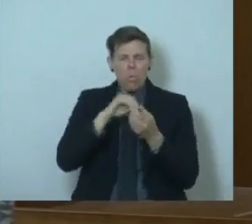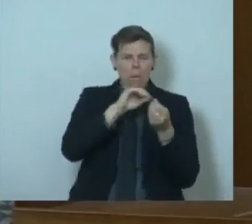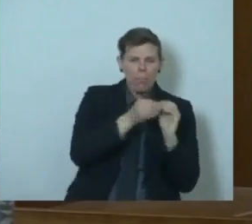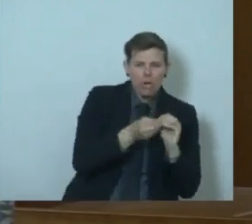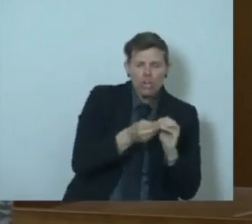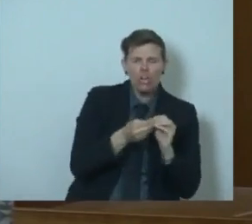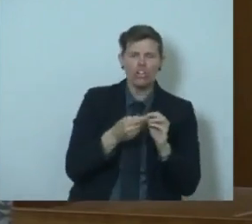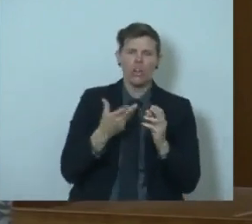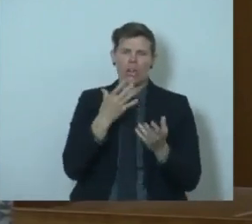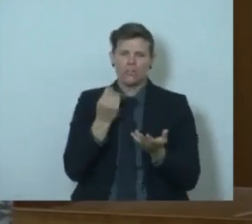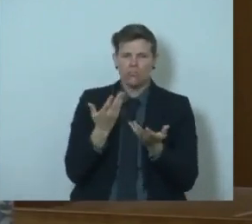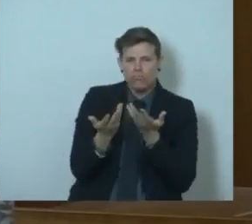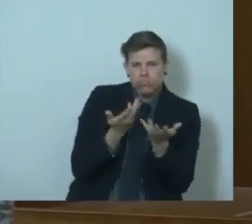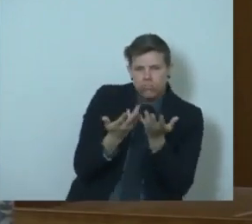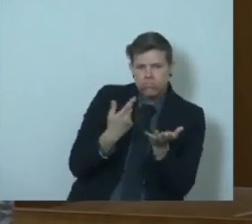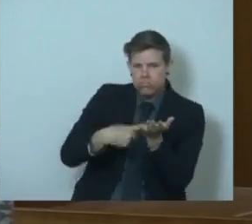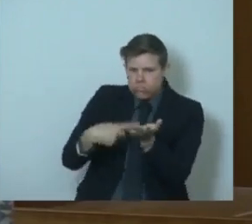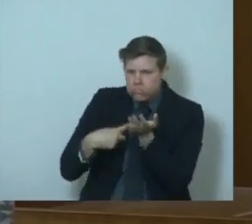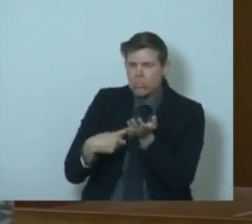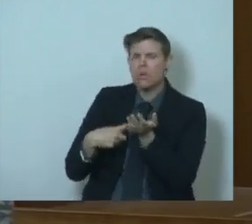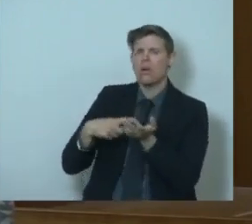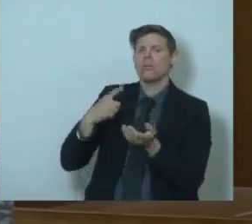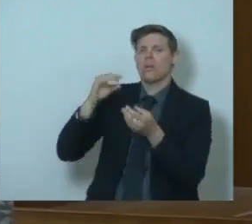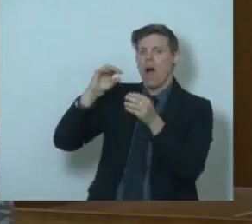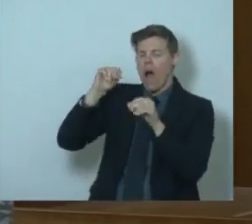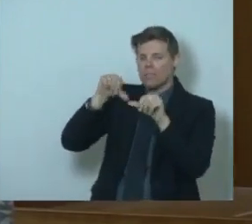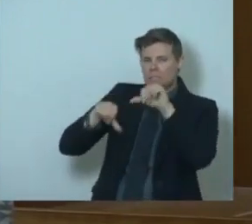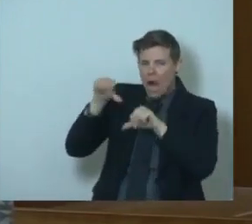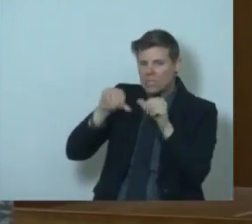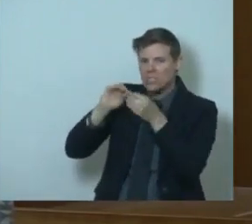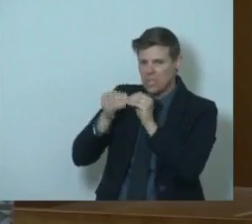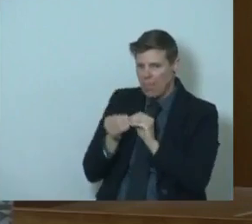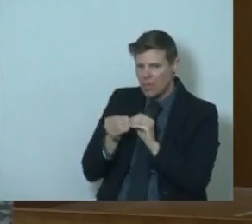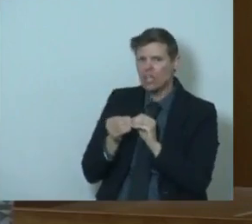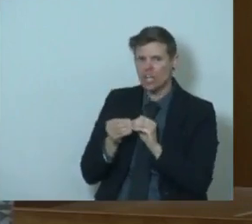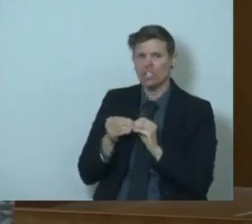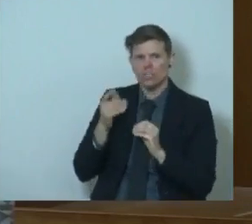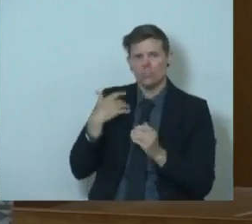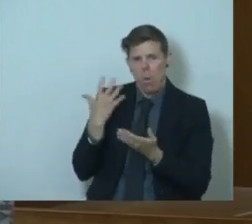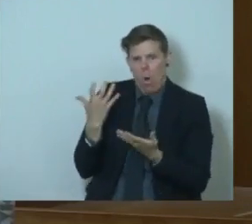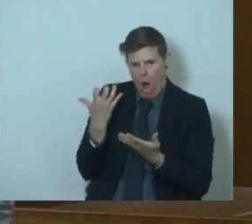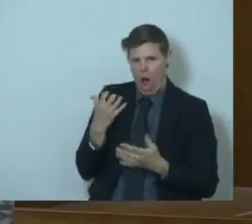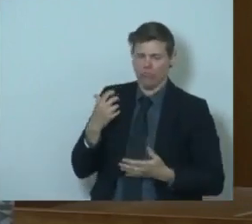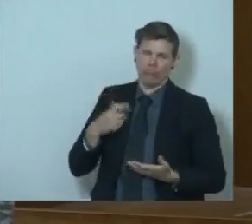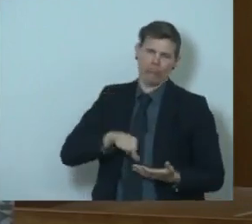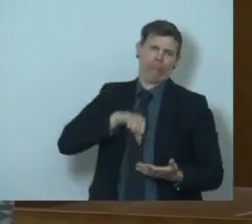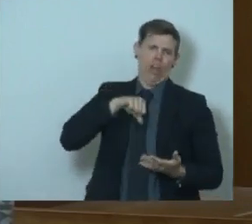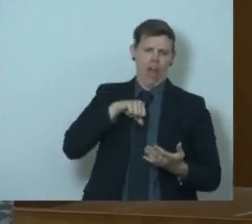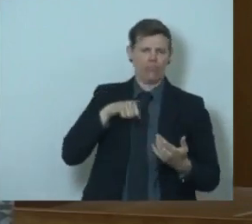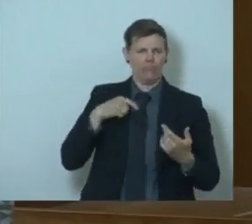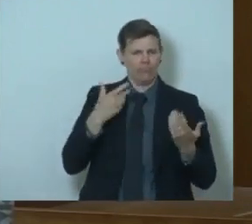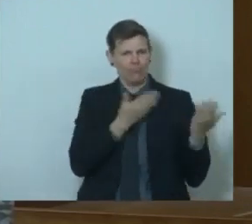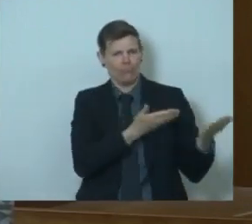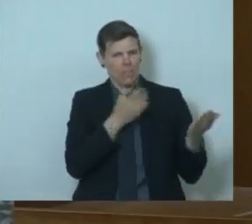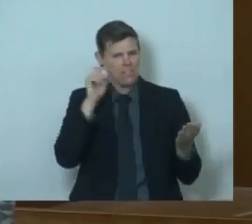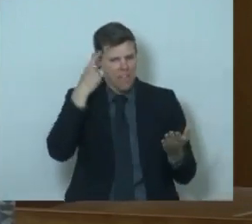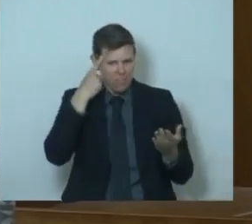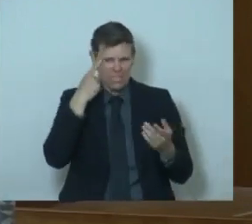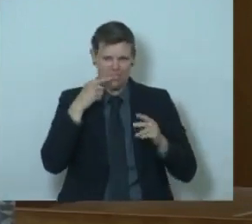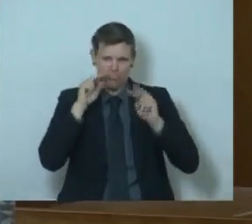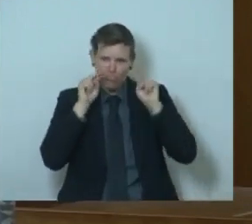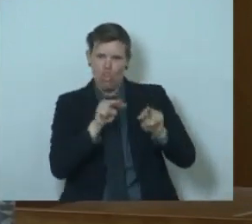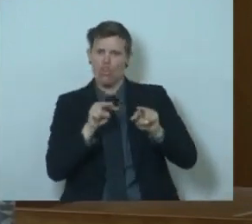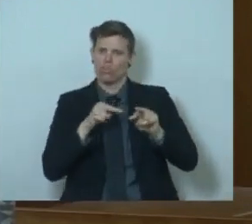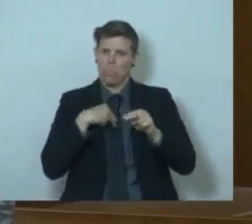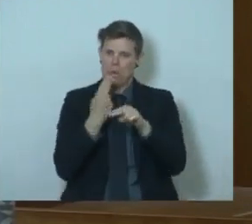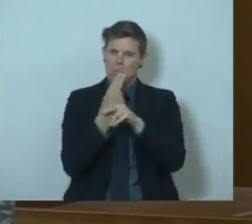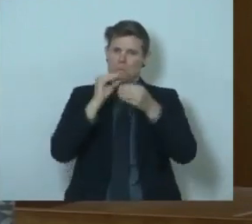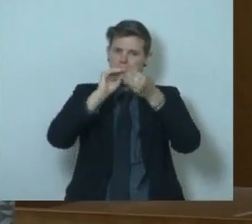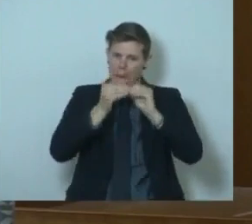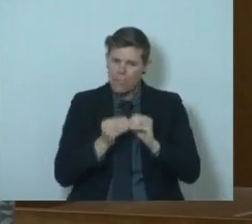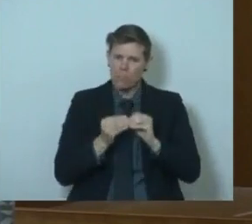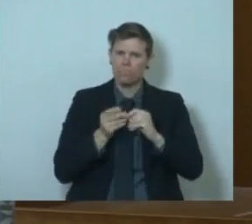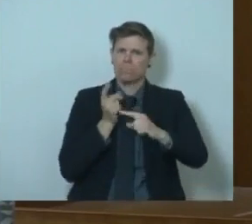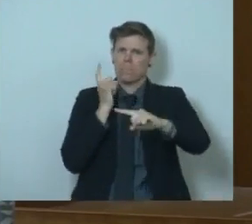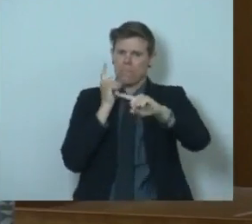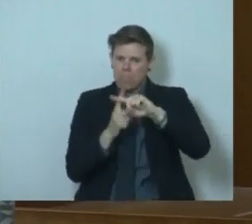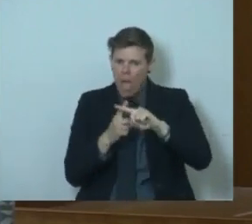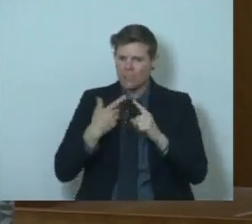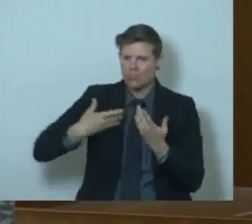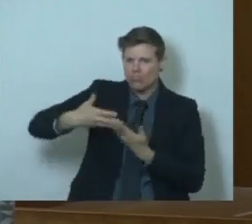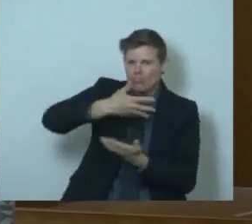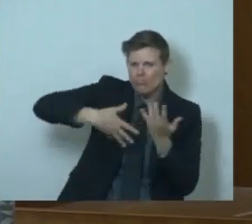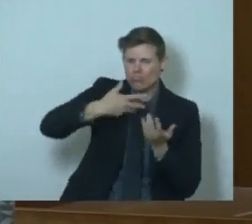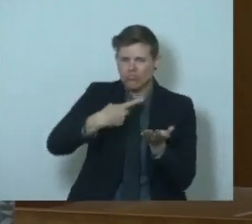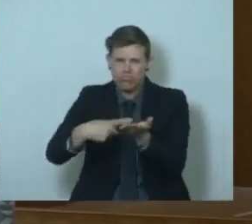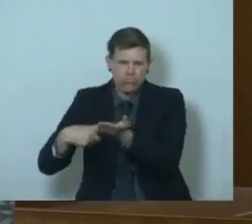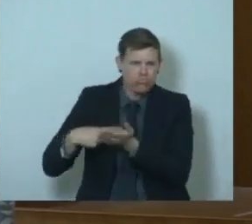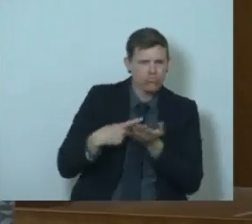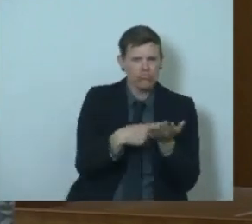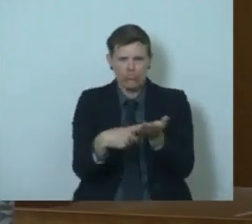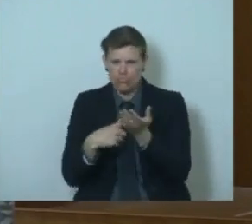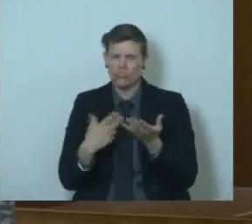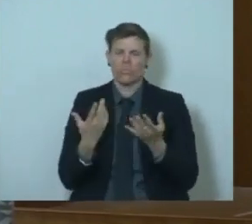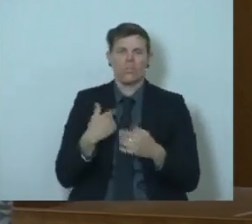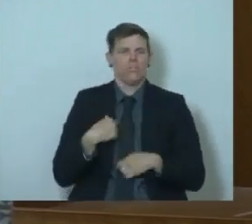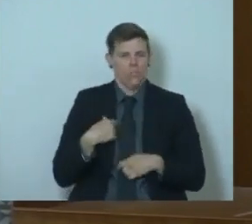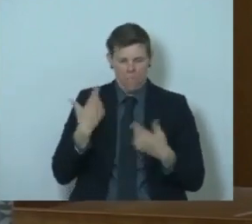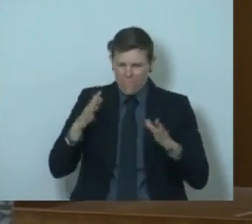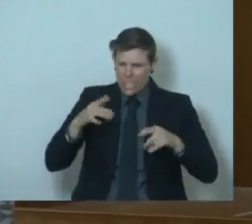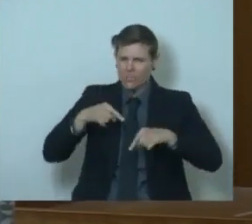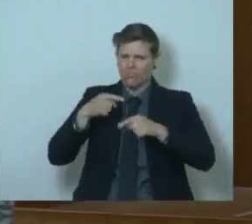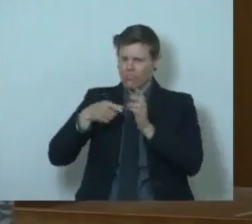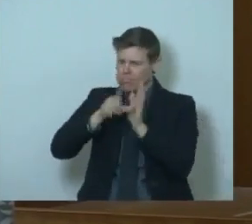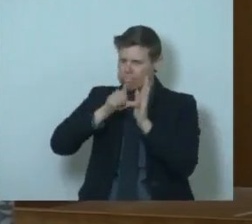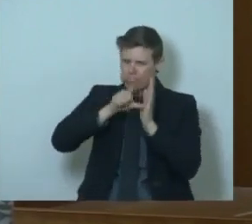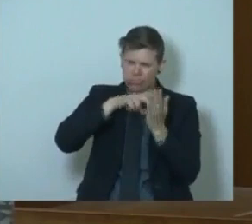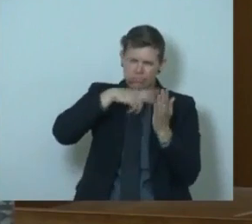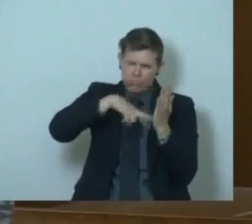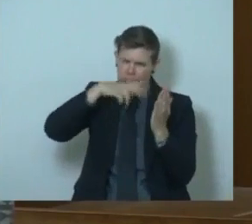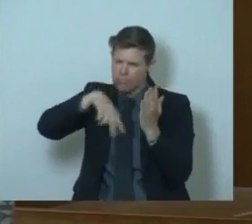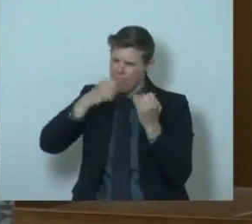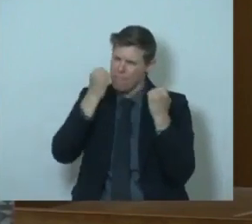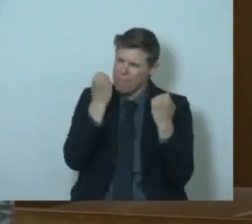I WILL ALSO SAY THAT GIVEN A CHOICE OF USING A LITTLE BIT OF SCIENCE OR NO SCIENCE AT ALL, I AM PROUD TO BE PART OF AN ADMINISTRATION THAT USES THE DATA WE HAVE.